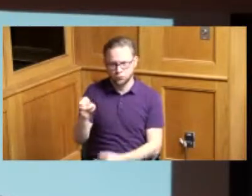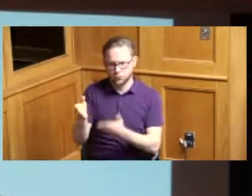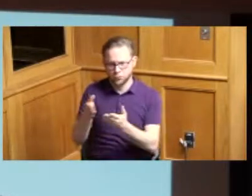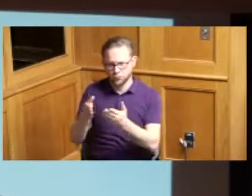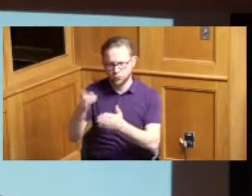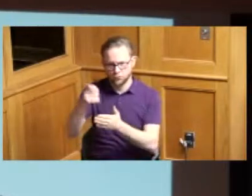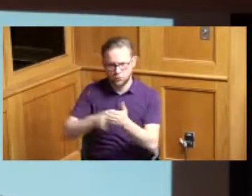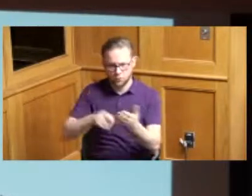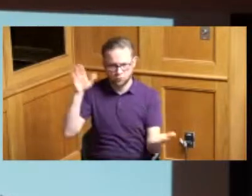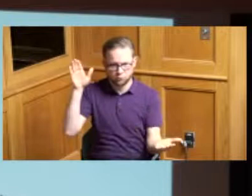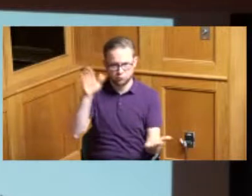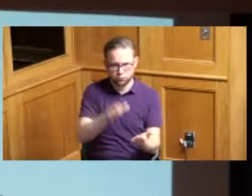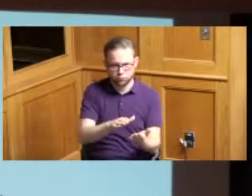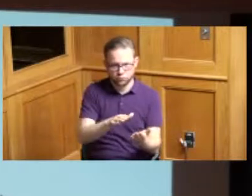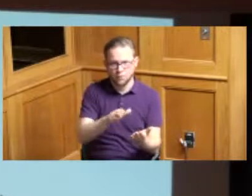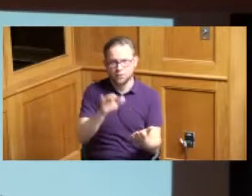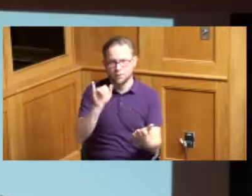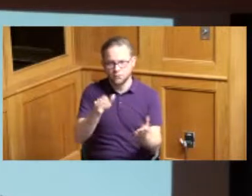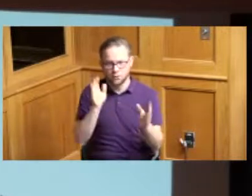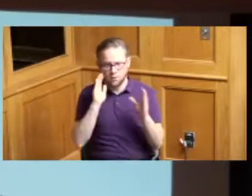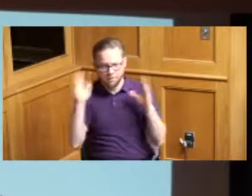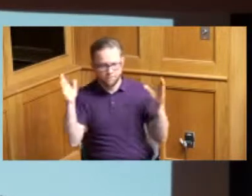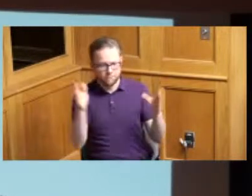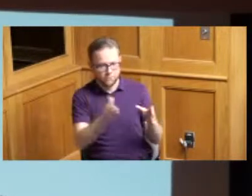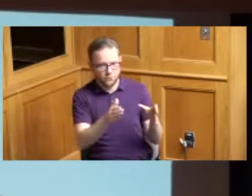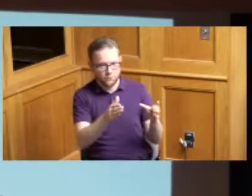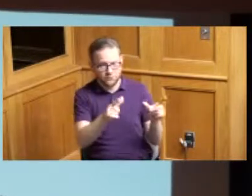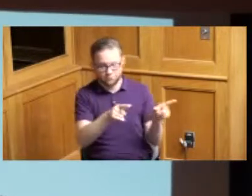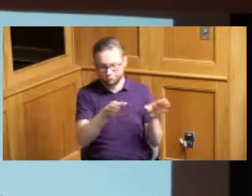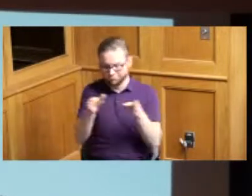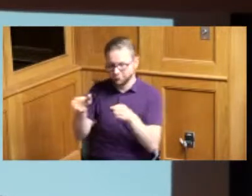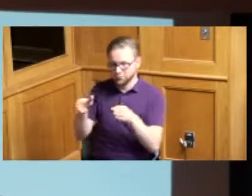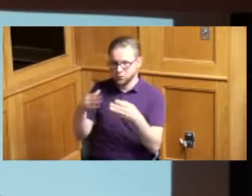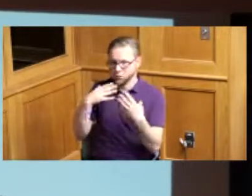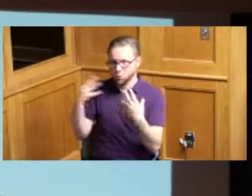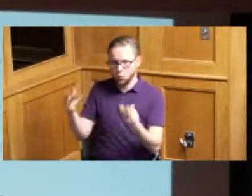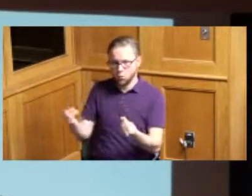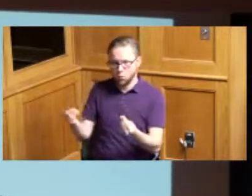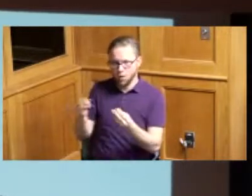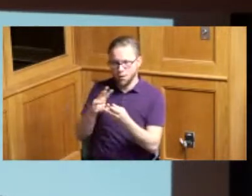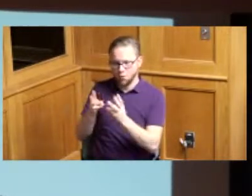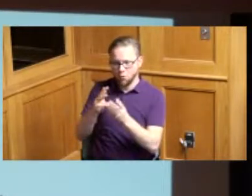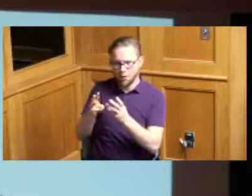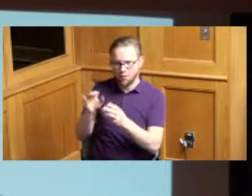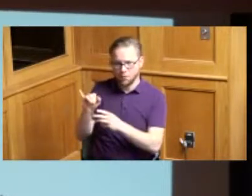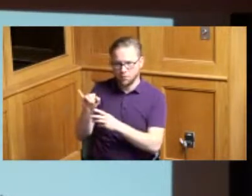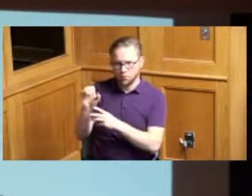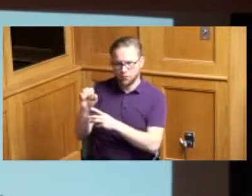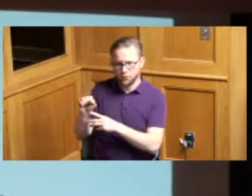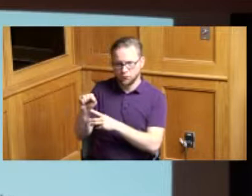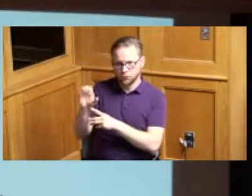to isolate the impact of the wet weather imp previous surface charge as was mentioned before